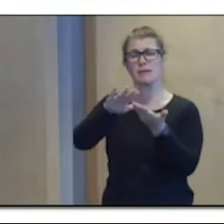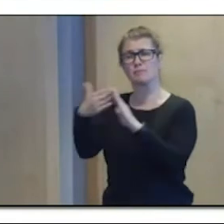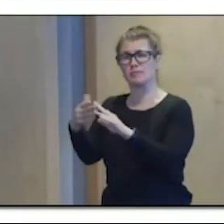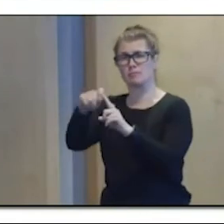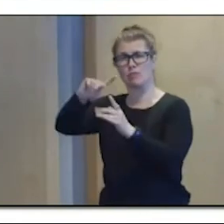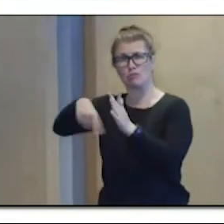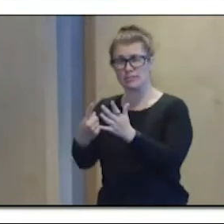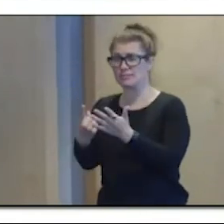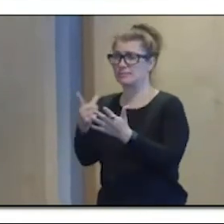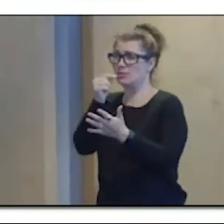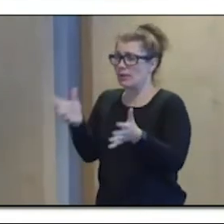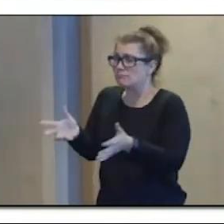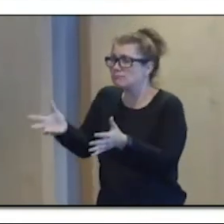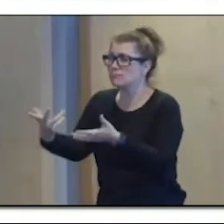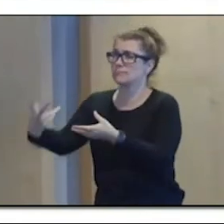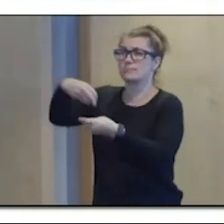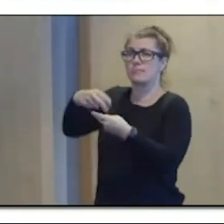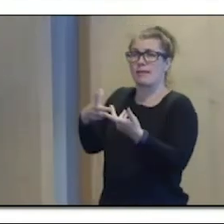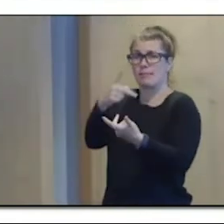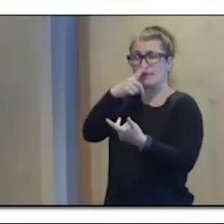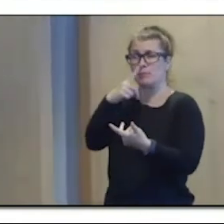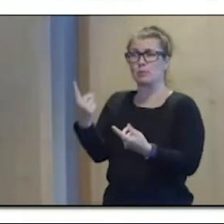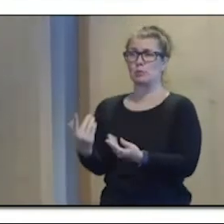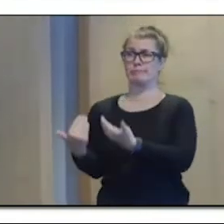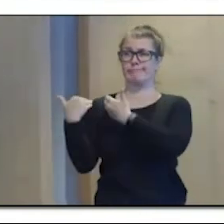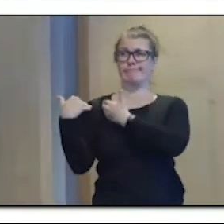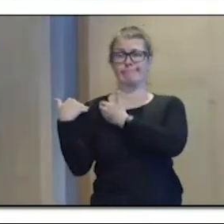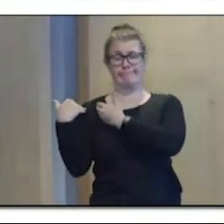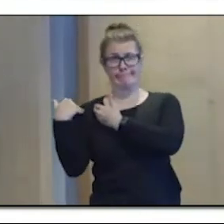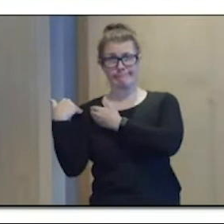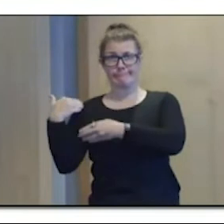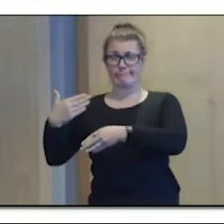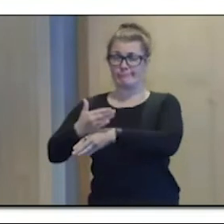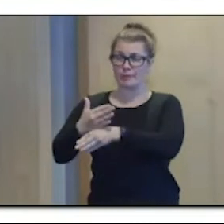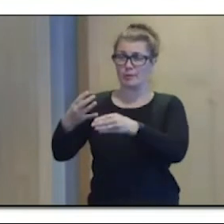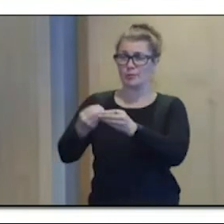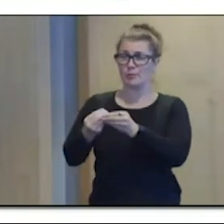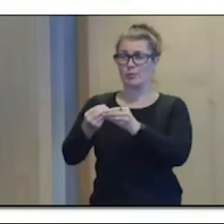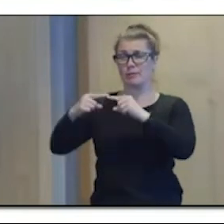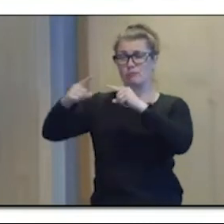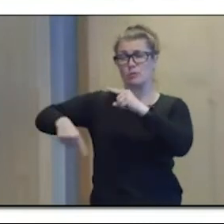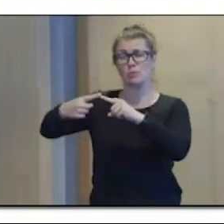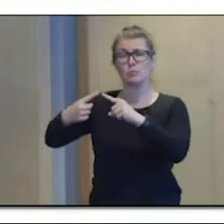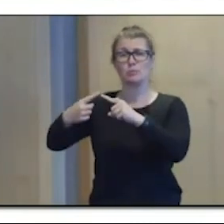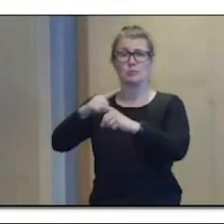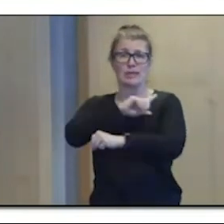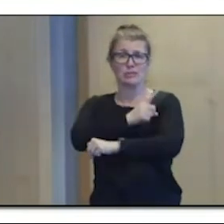other people having a role in renewable energy or local energy markets so